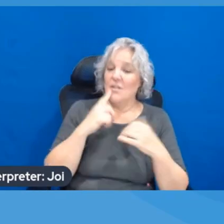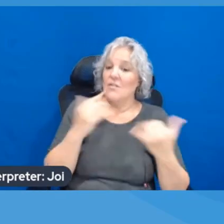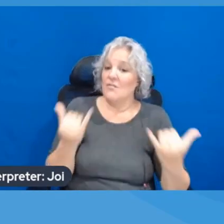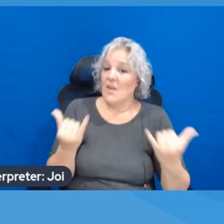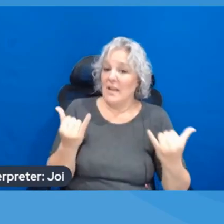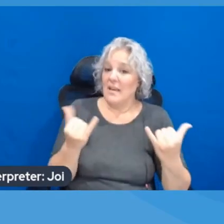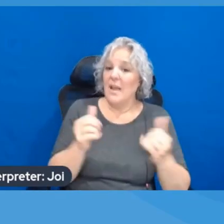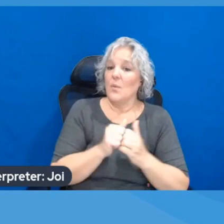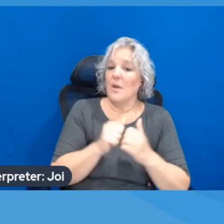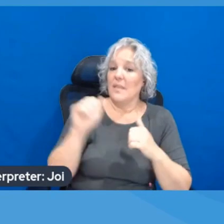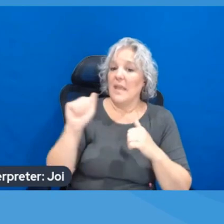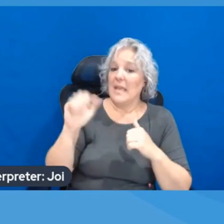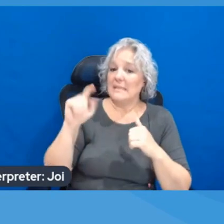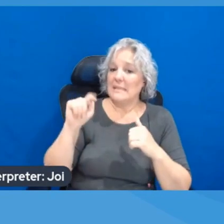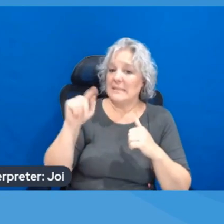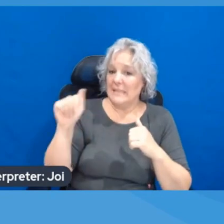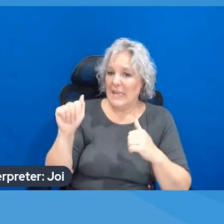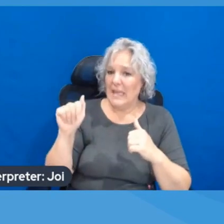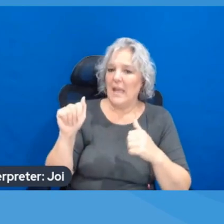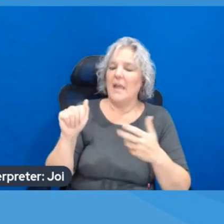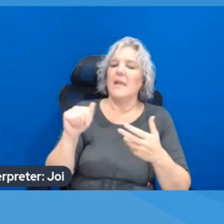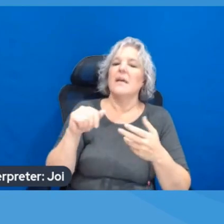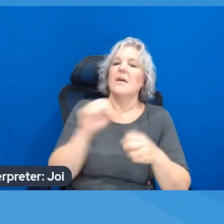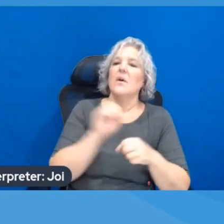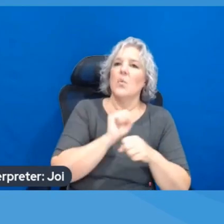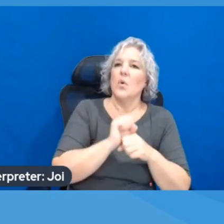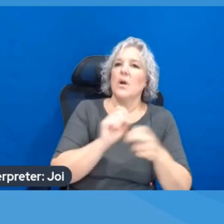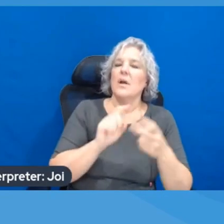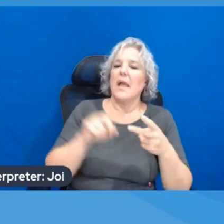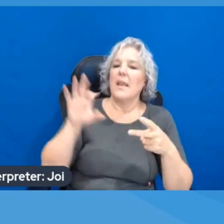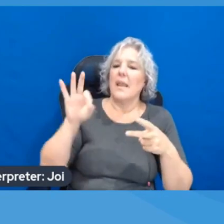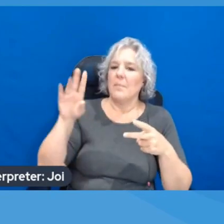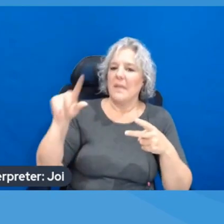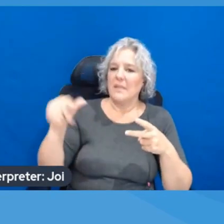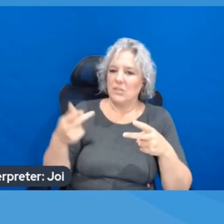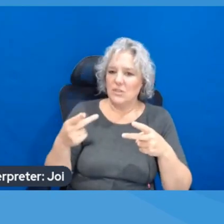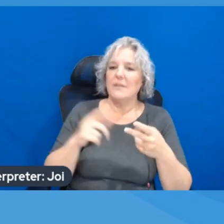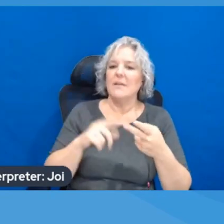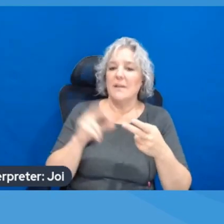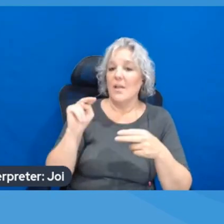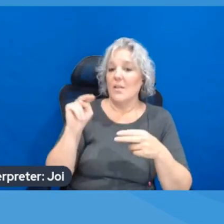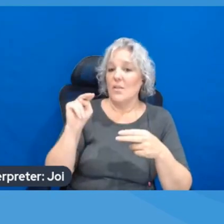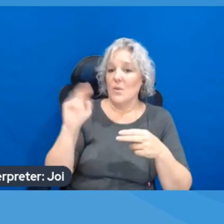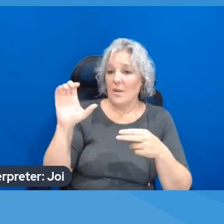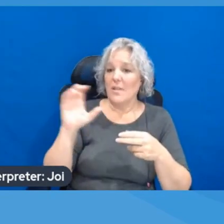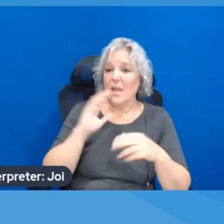and with the work on another project at FPG, the North Carolina Early Learning Network Project,